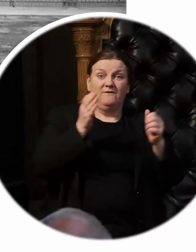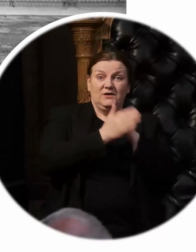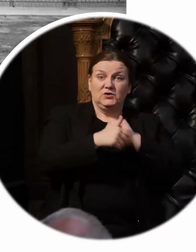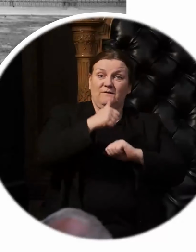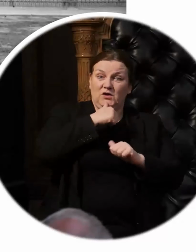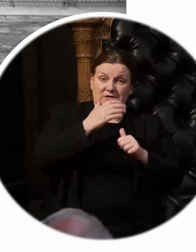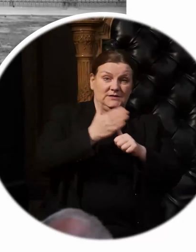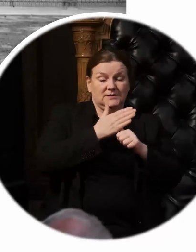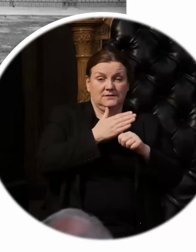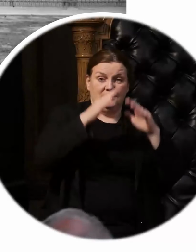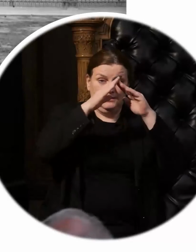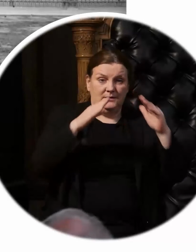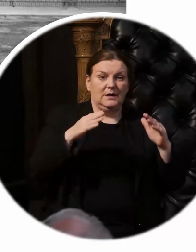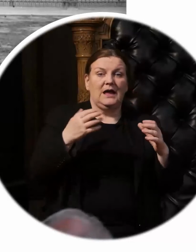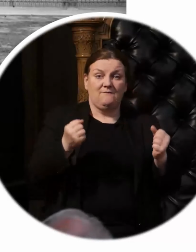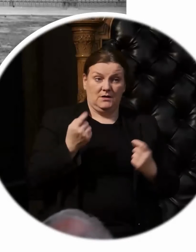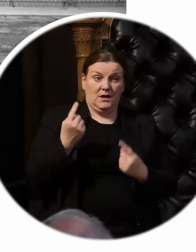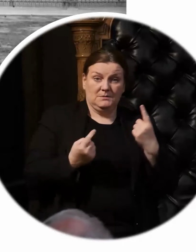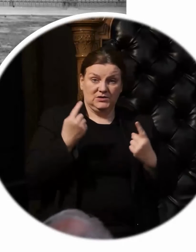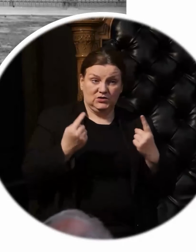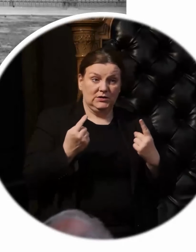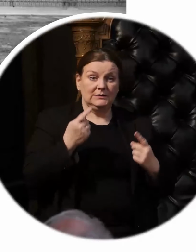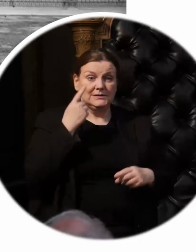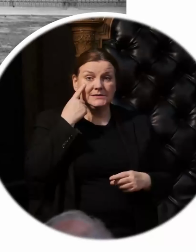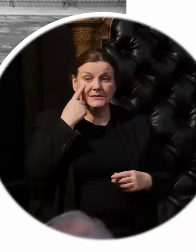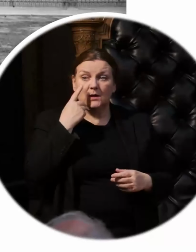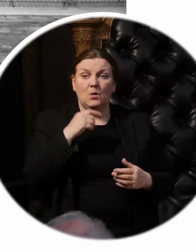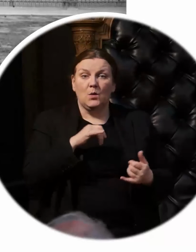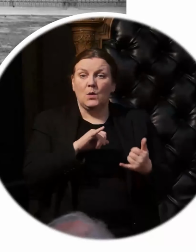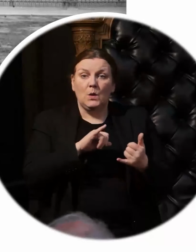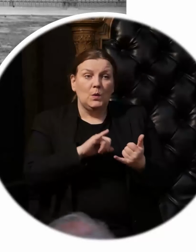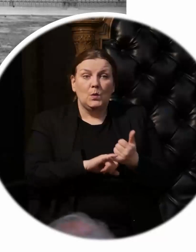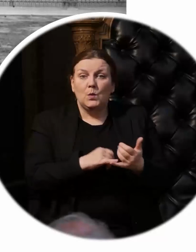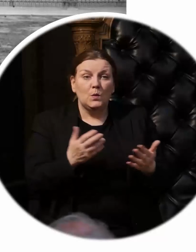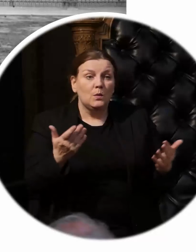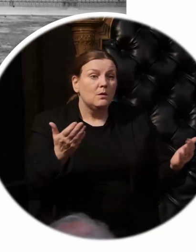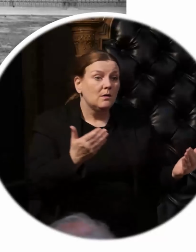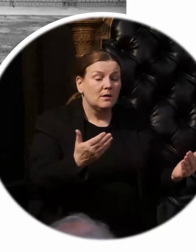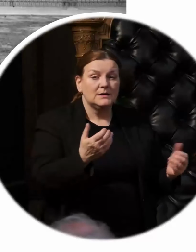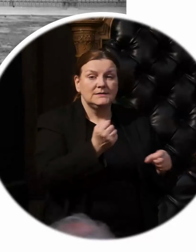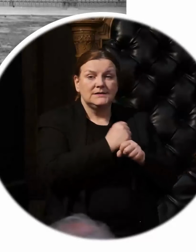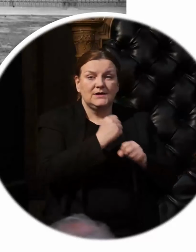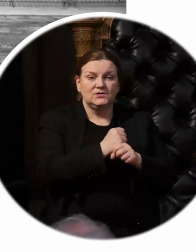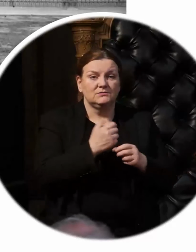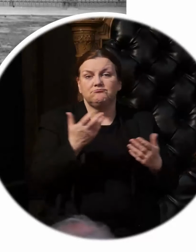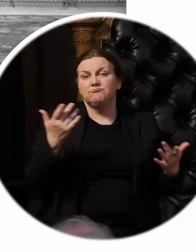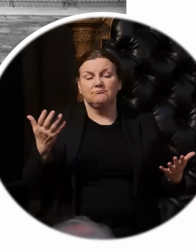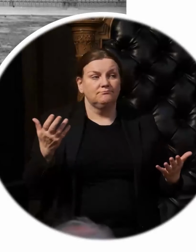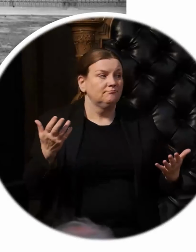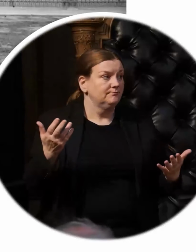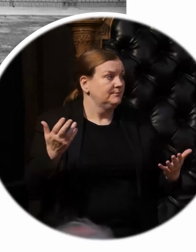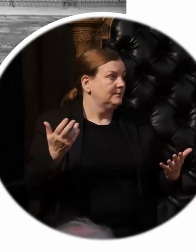he actually got to run a competition to see whose station would get to act as the